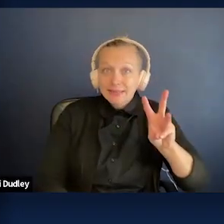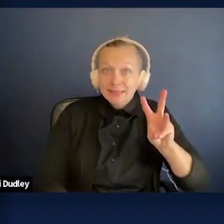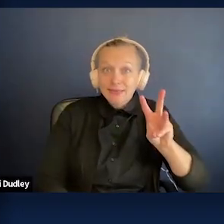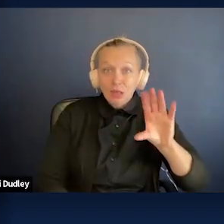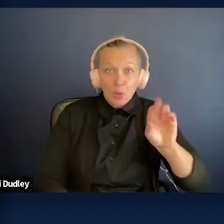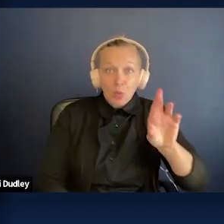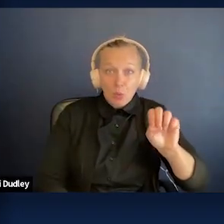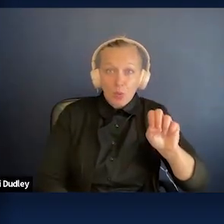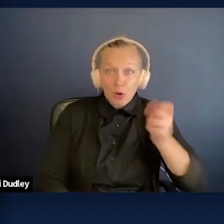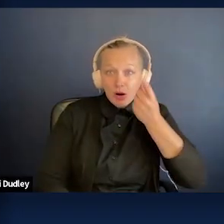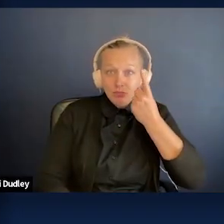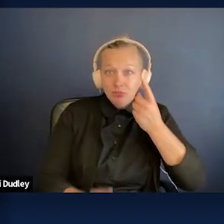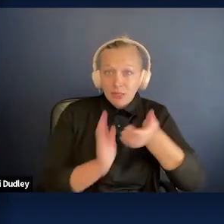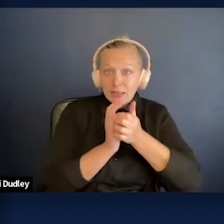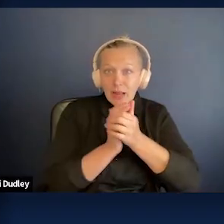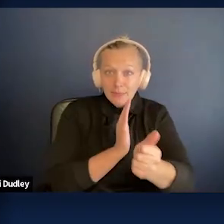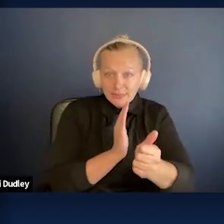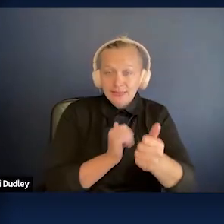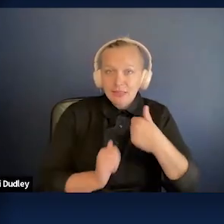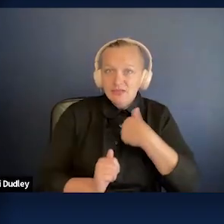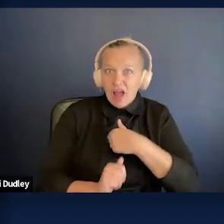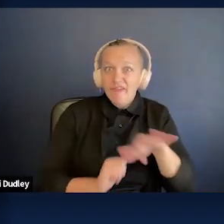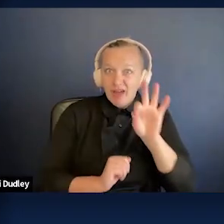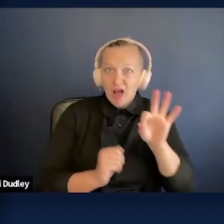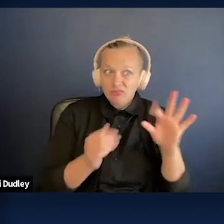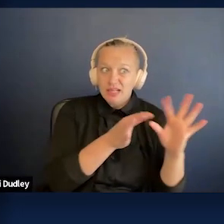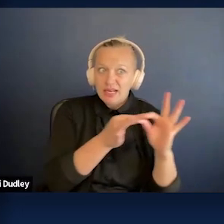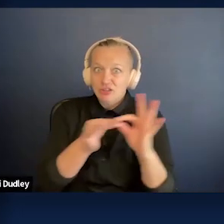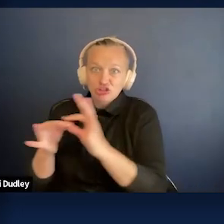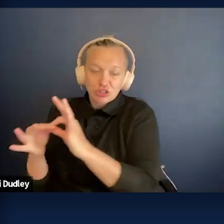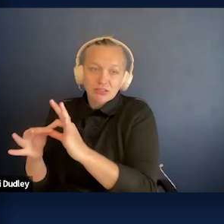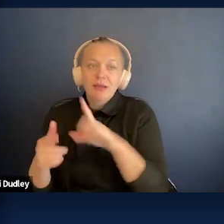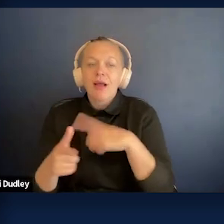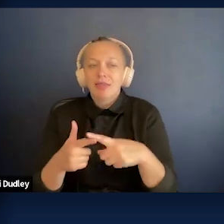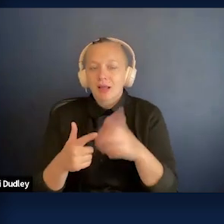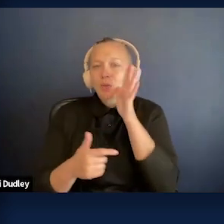Um, and then finally, I will wrap up by mentioning some of the next steps.